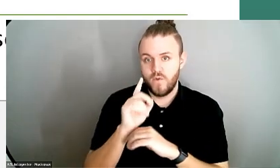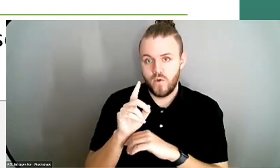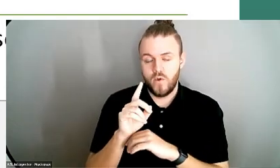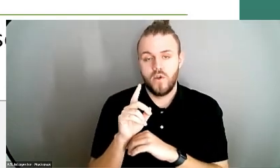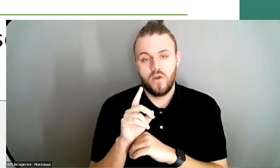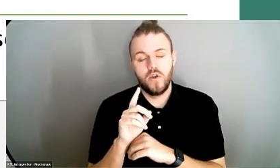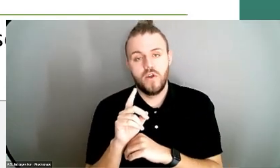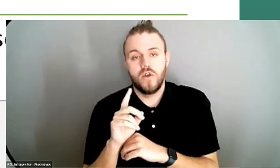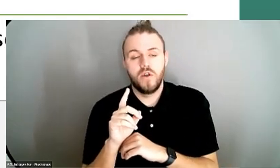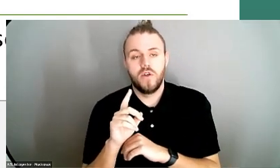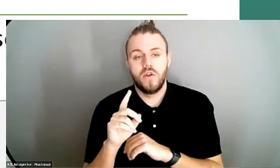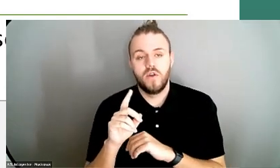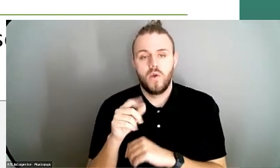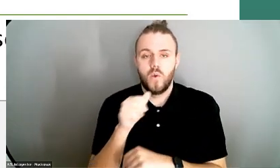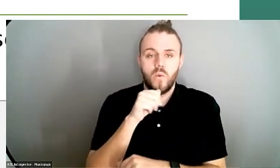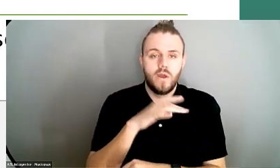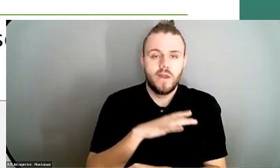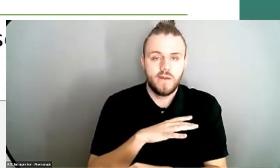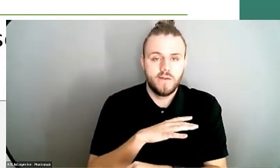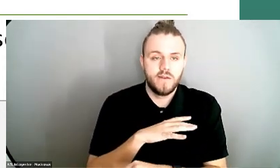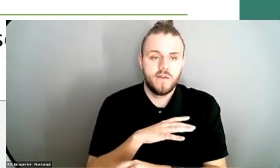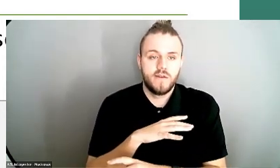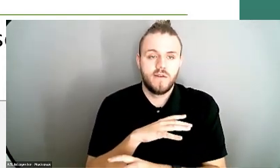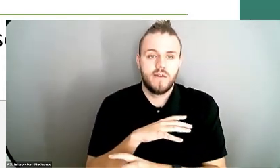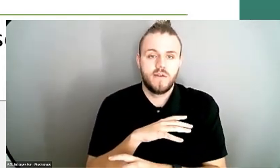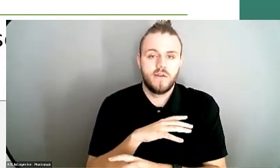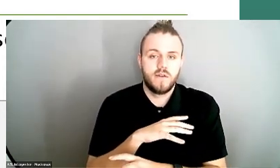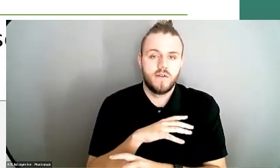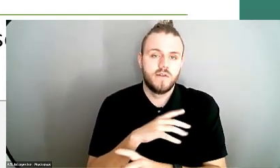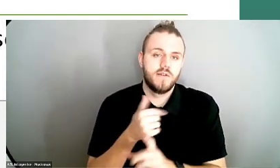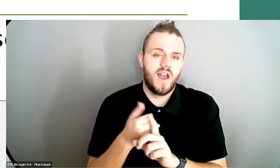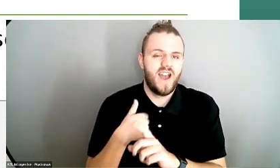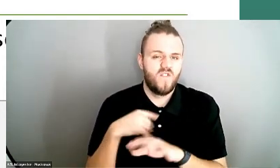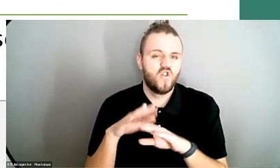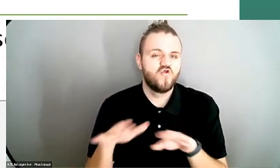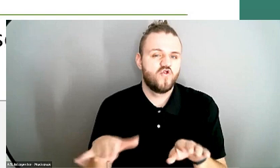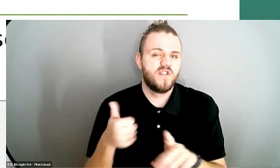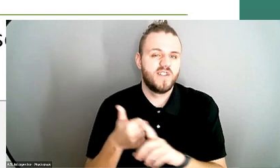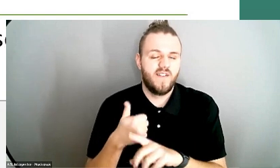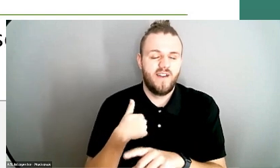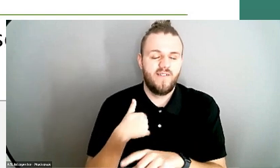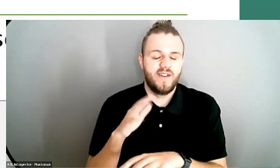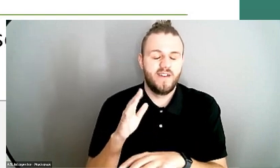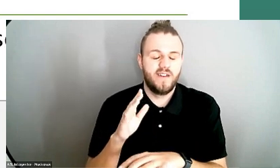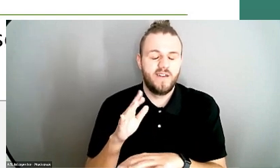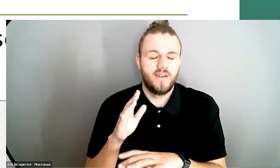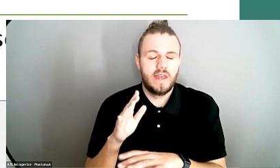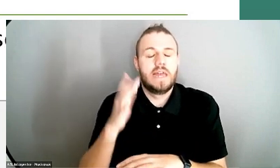women with children who have- the women have intellectual disability